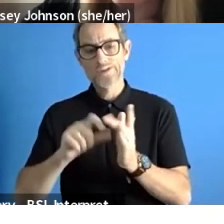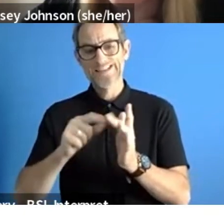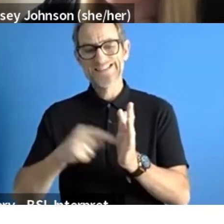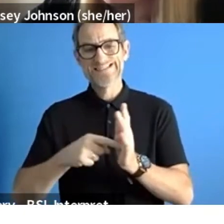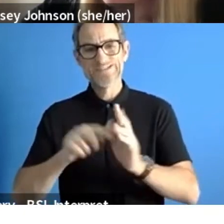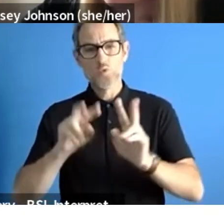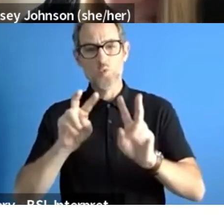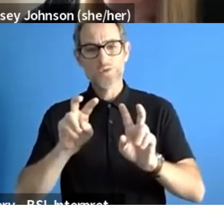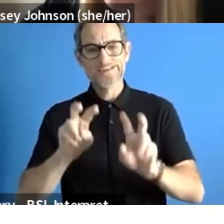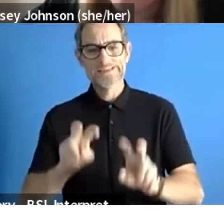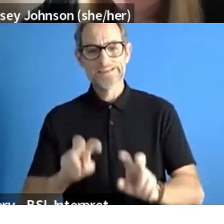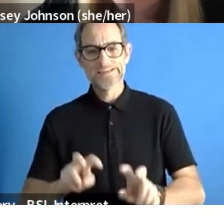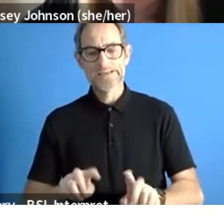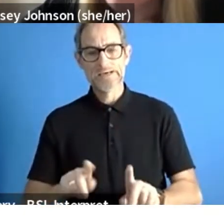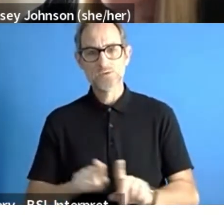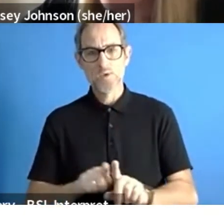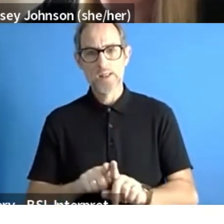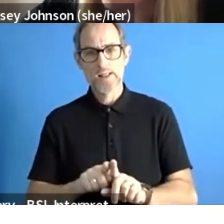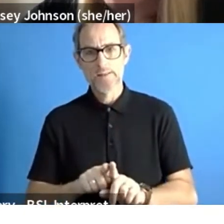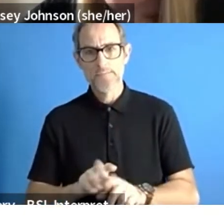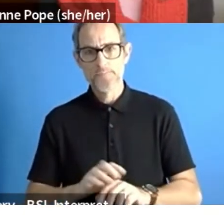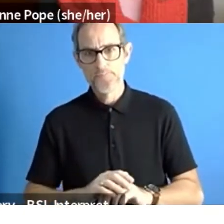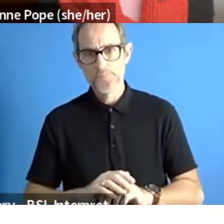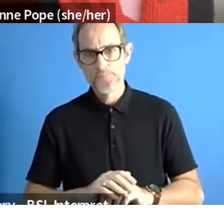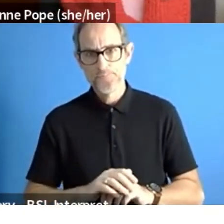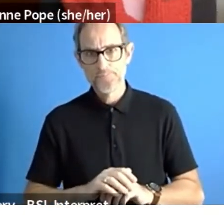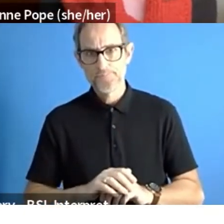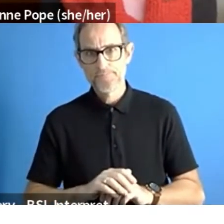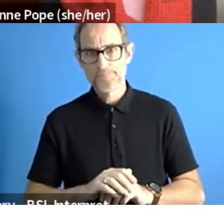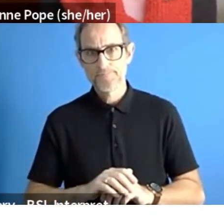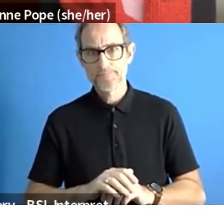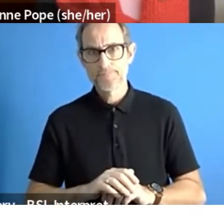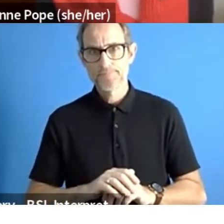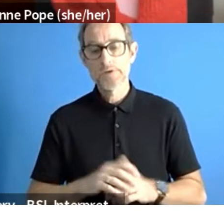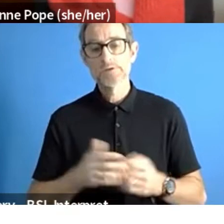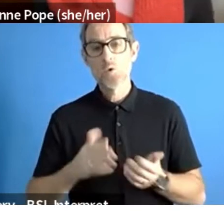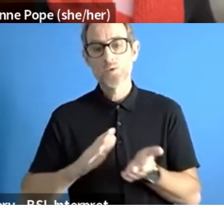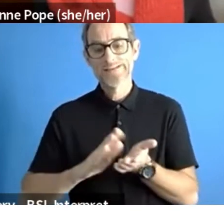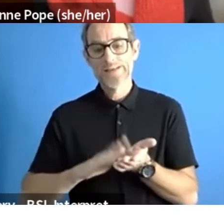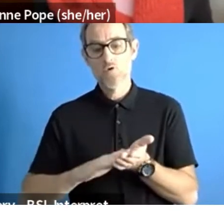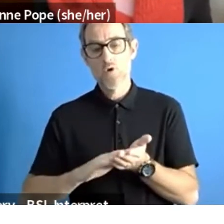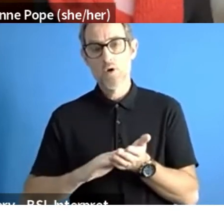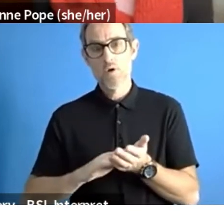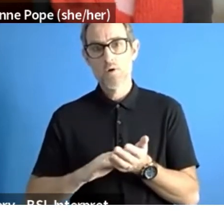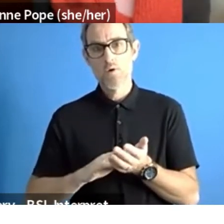talk through a case study. Thank you, yes.